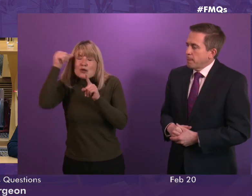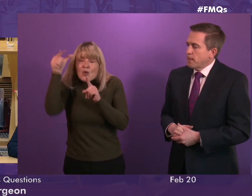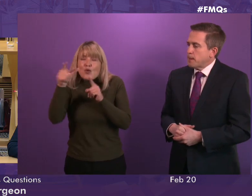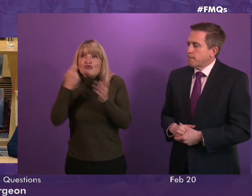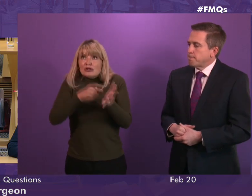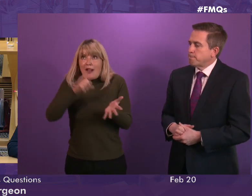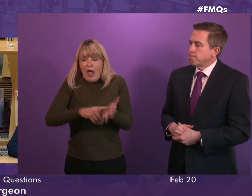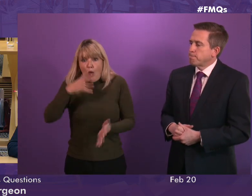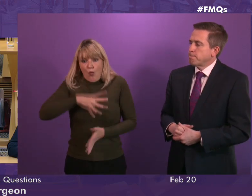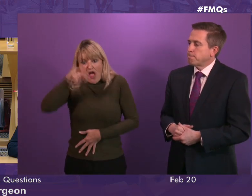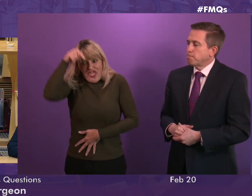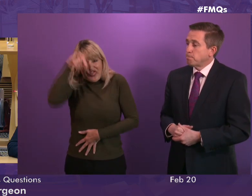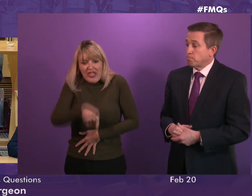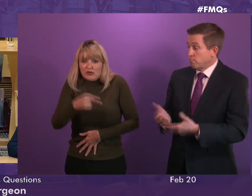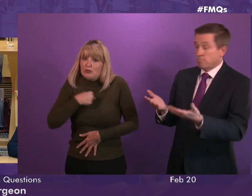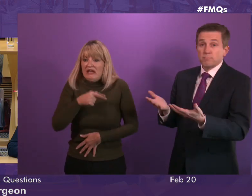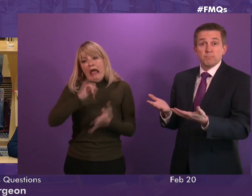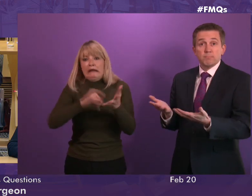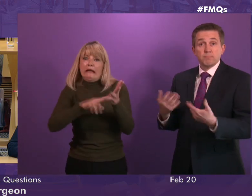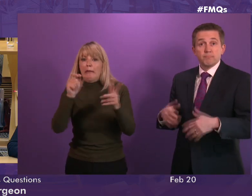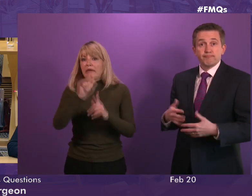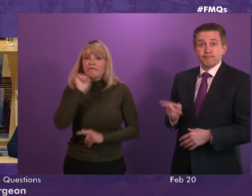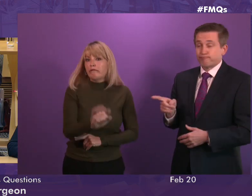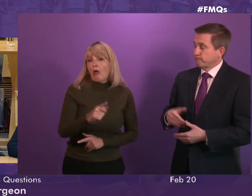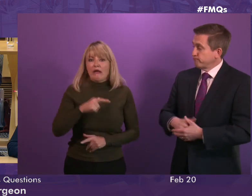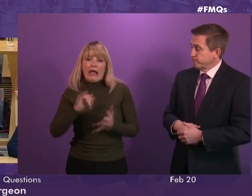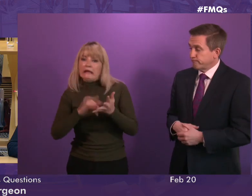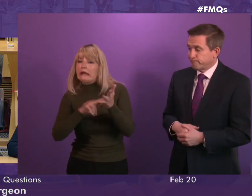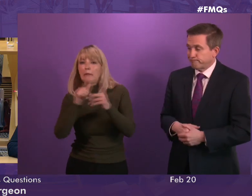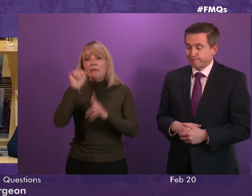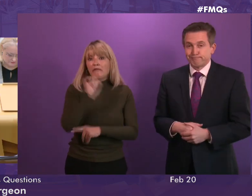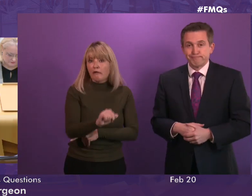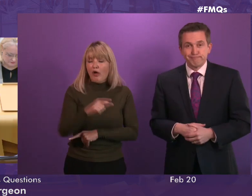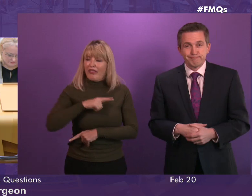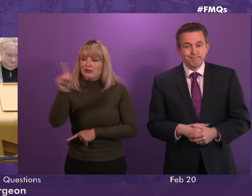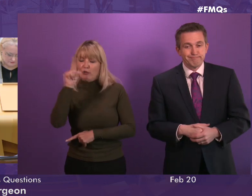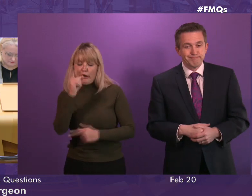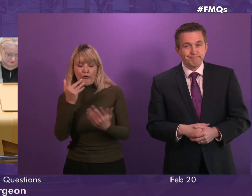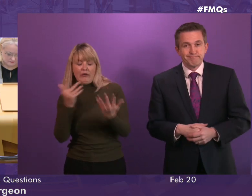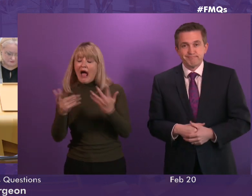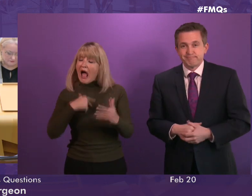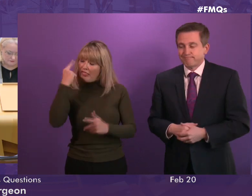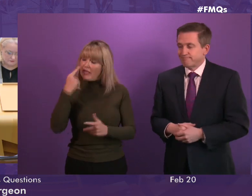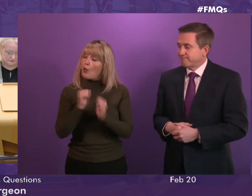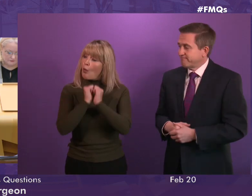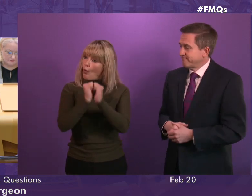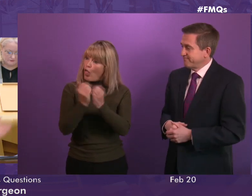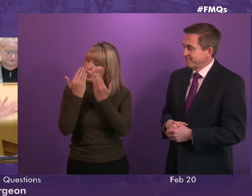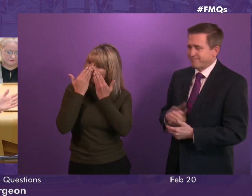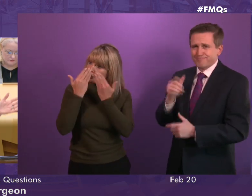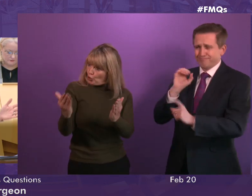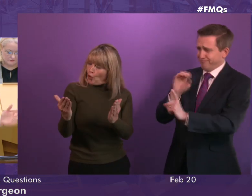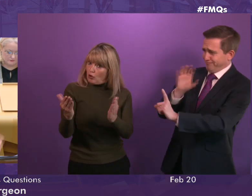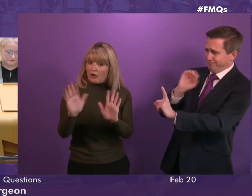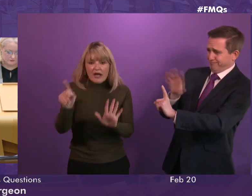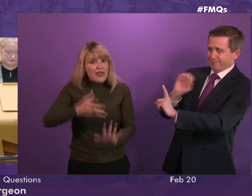it is entirely legitimate to contrast and compare. He says—[Interruption.] The Conservatives do not like it either. They say—